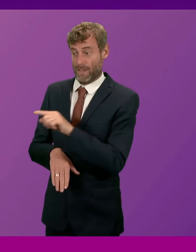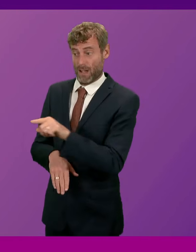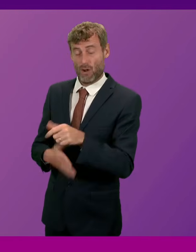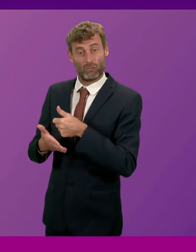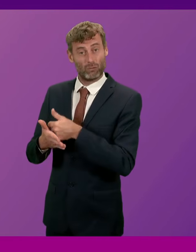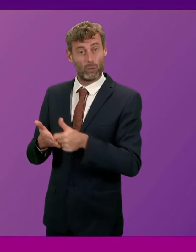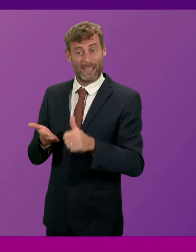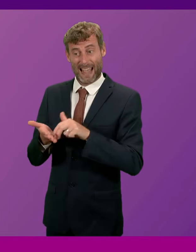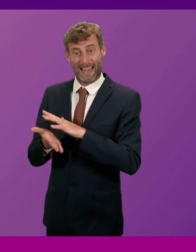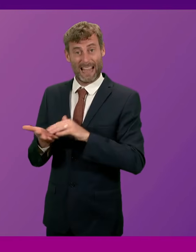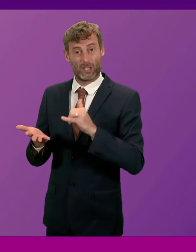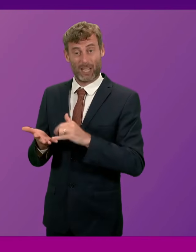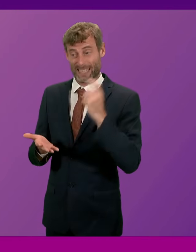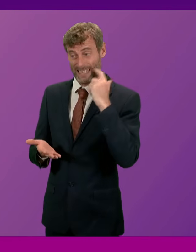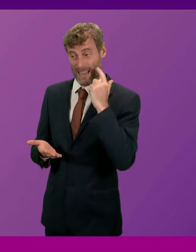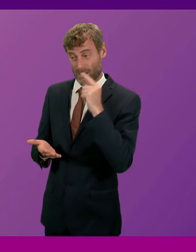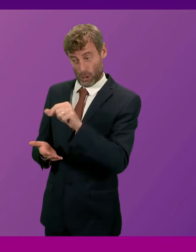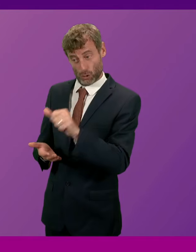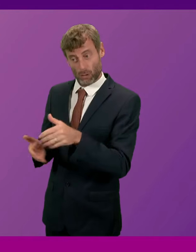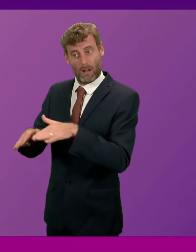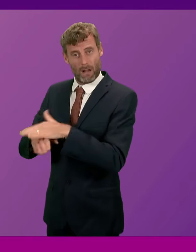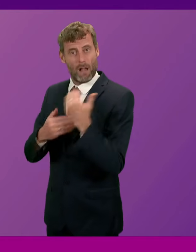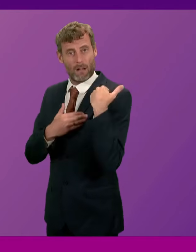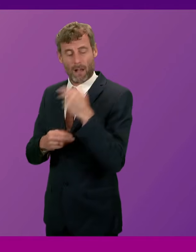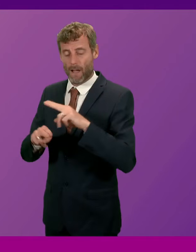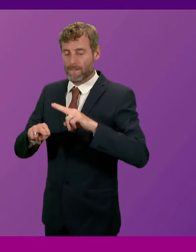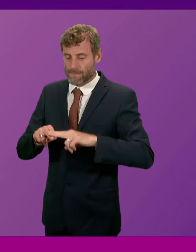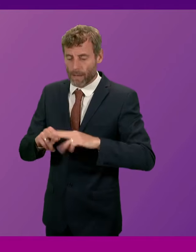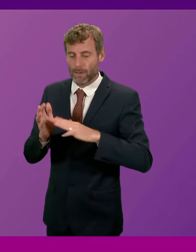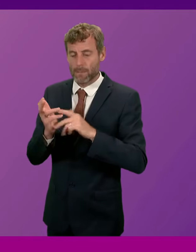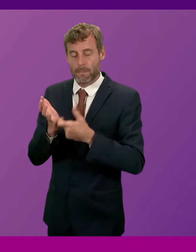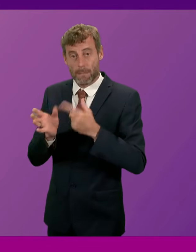provision has collapsed. In areas such as Fife, Moray and the Borders, dentists no longer treat